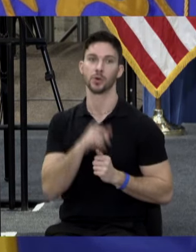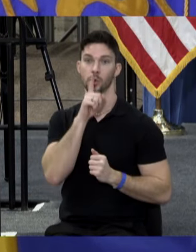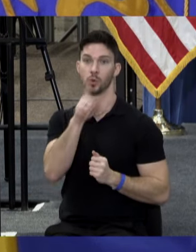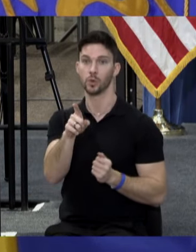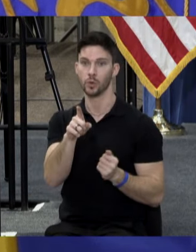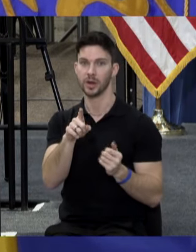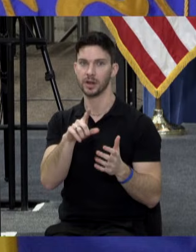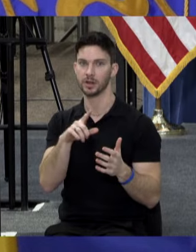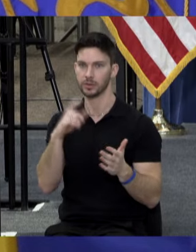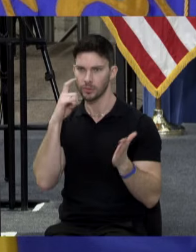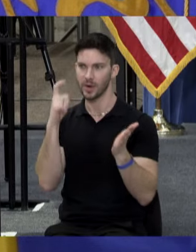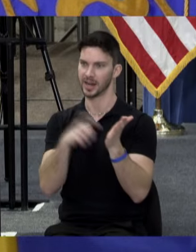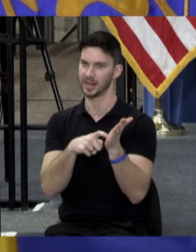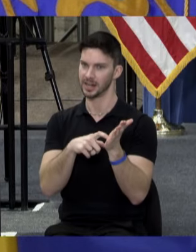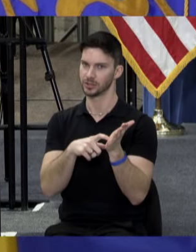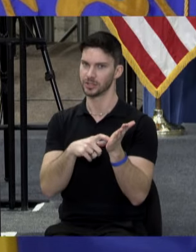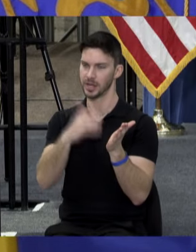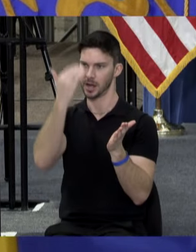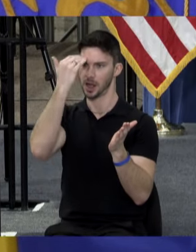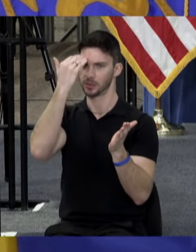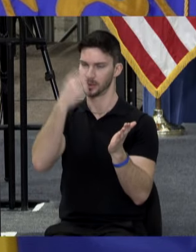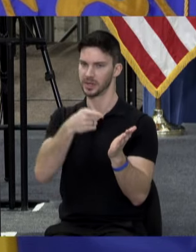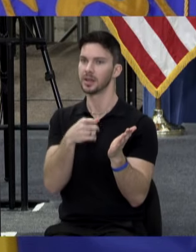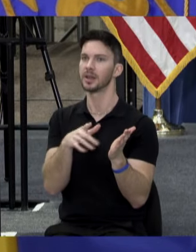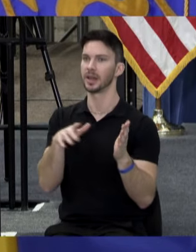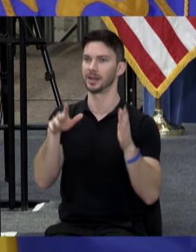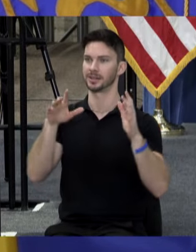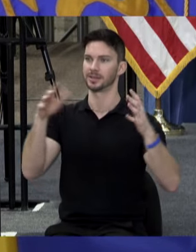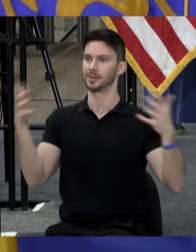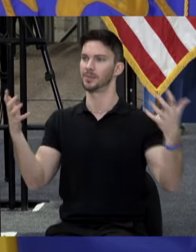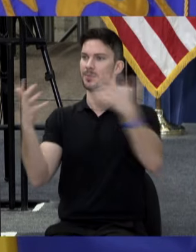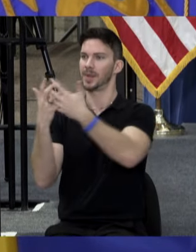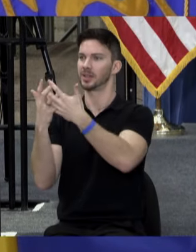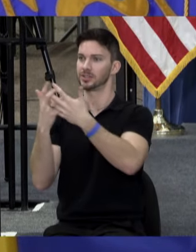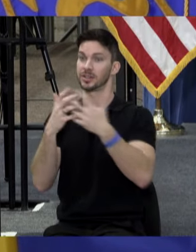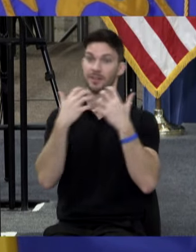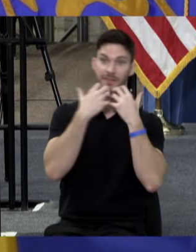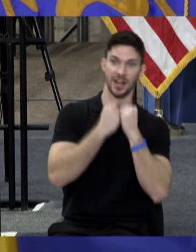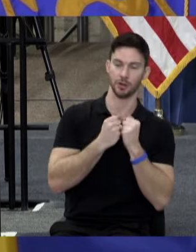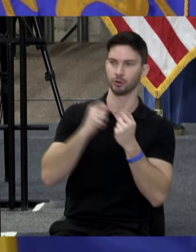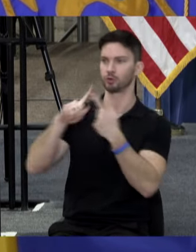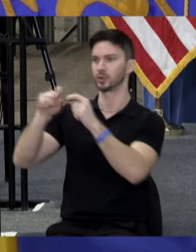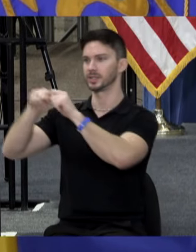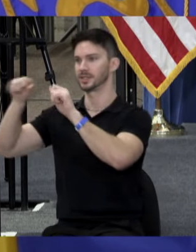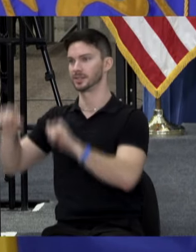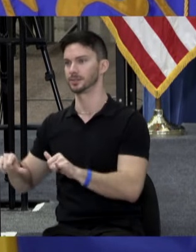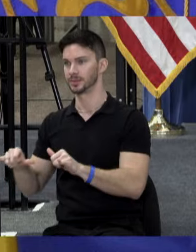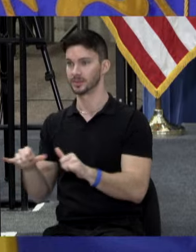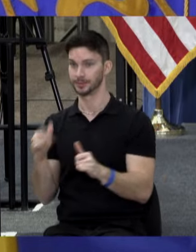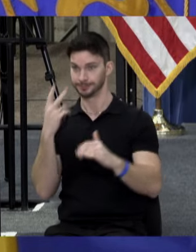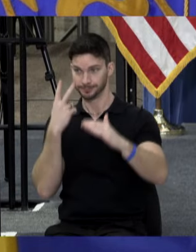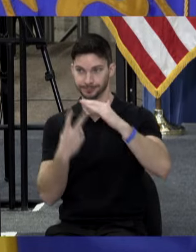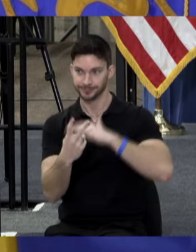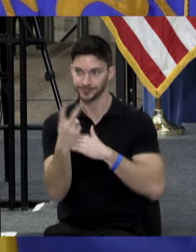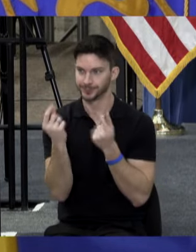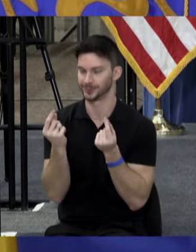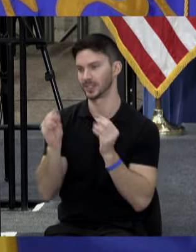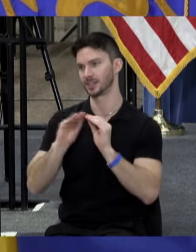restructuring our systems to match our values. The path forward is clear. We have the research, we